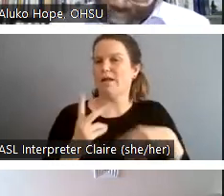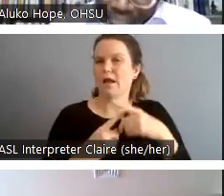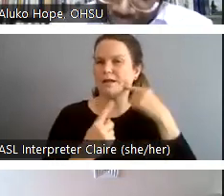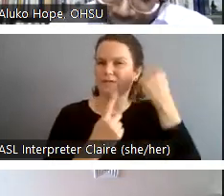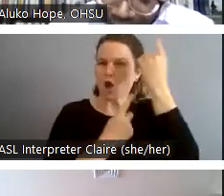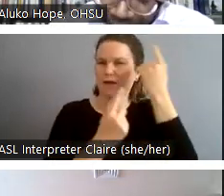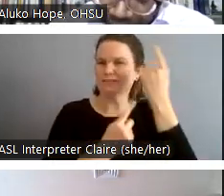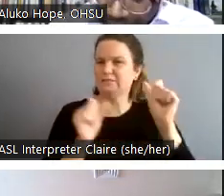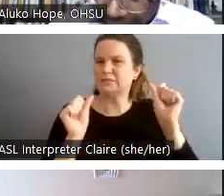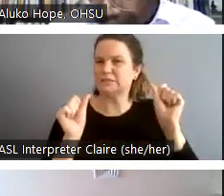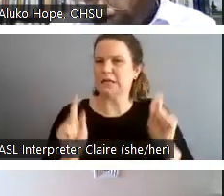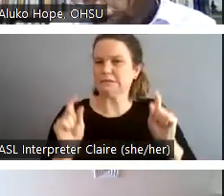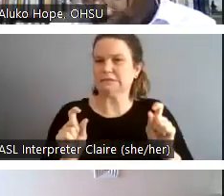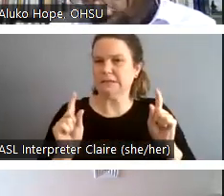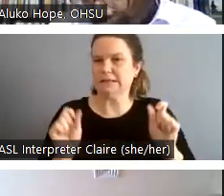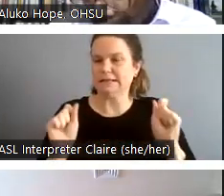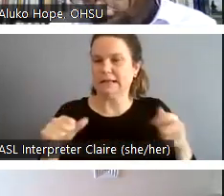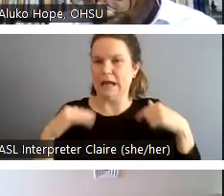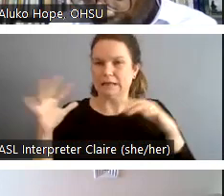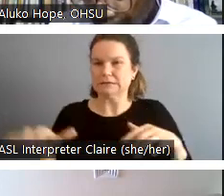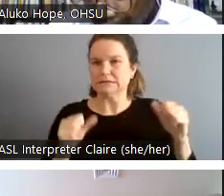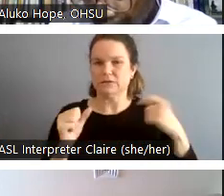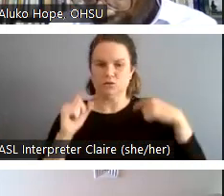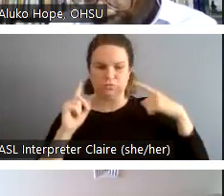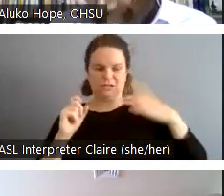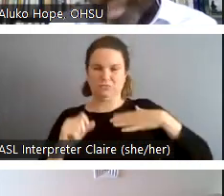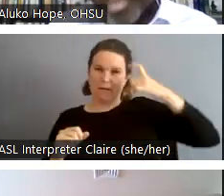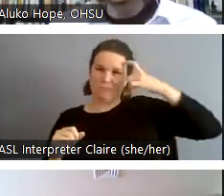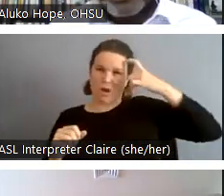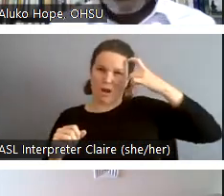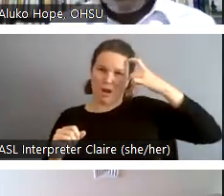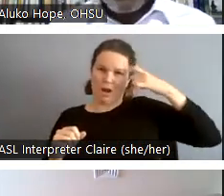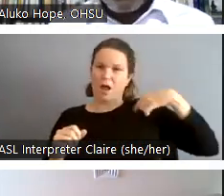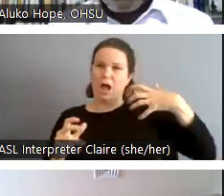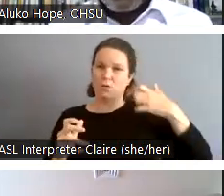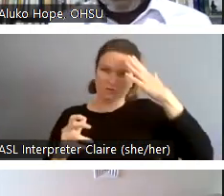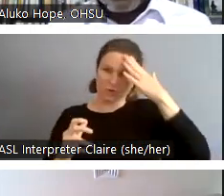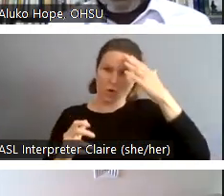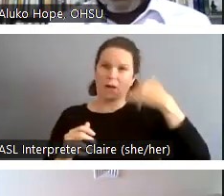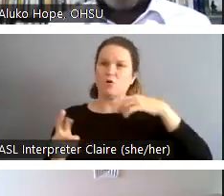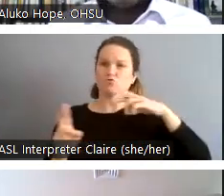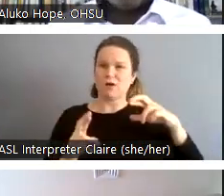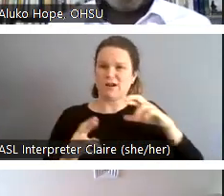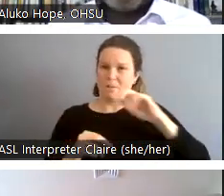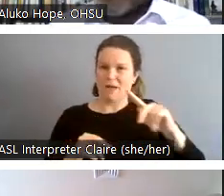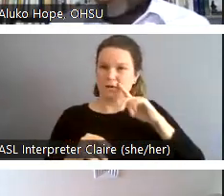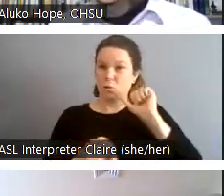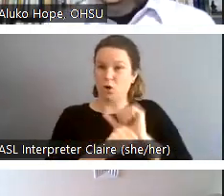can I do to test my brain? I want to feel ready to return to work."